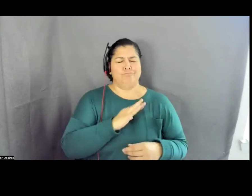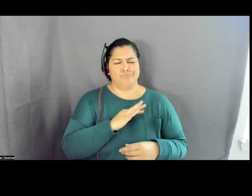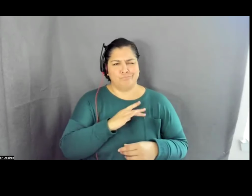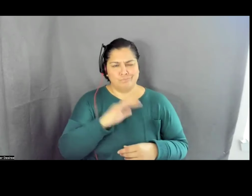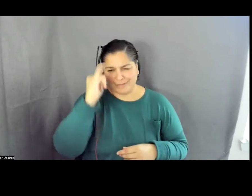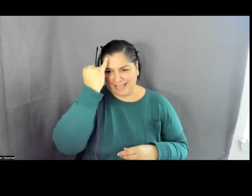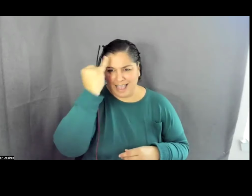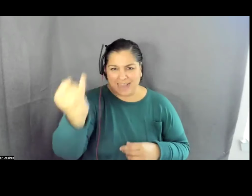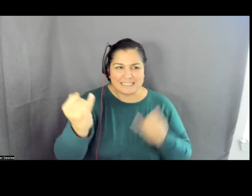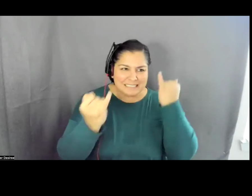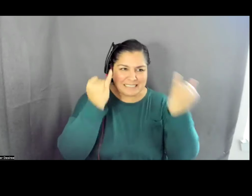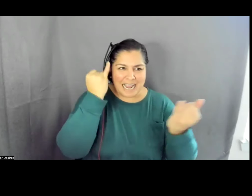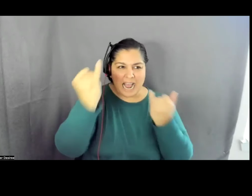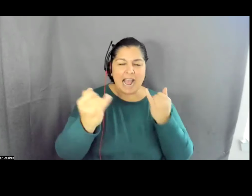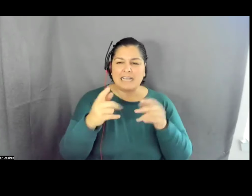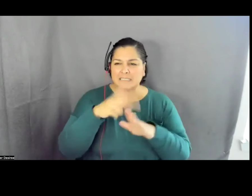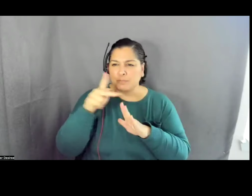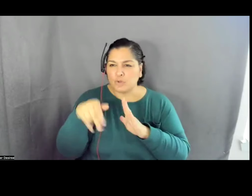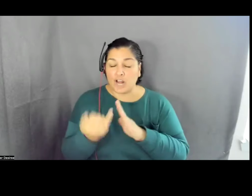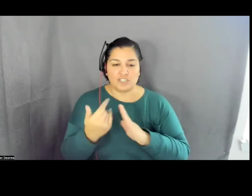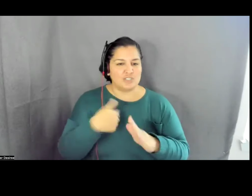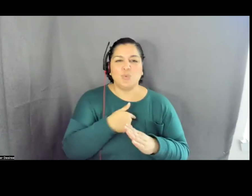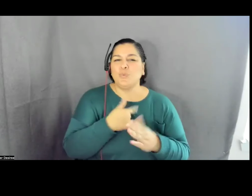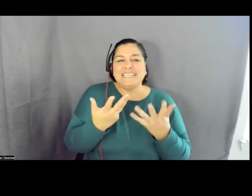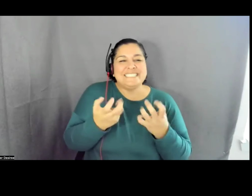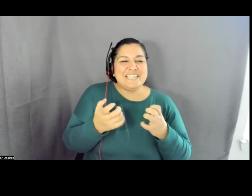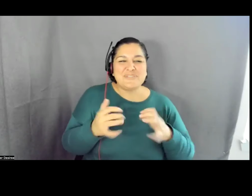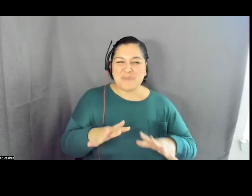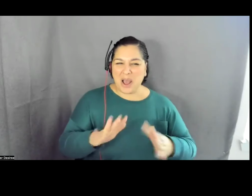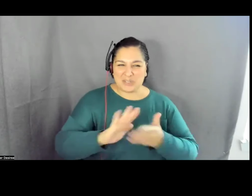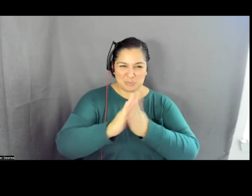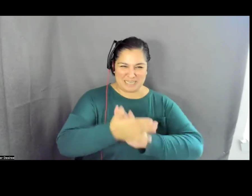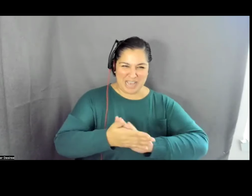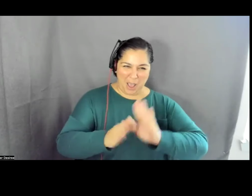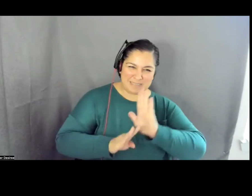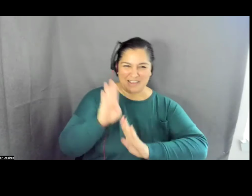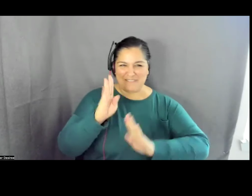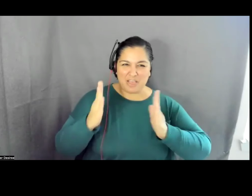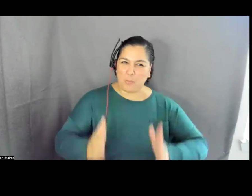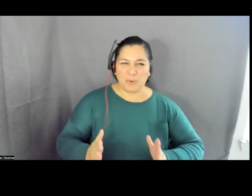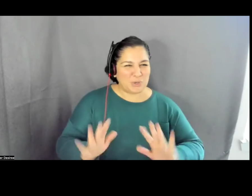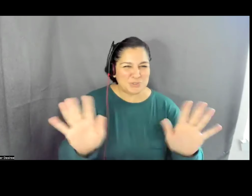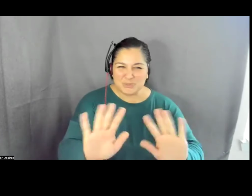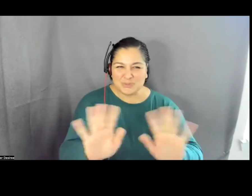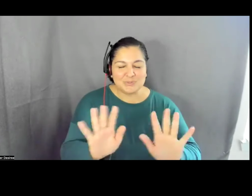I shouldn't say we weren't trying to, like, be developers. That's really not who we are. But I do think that we are,